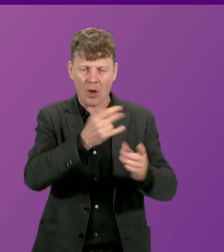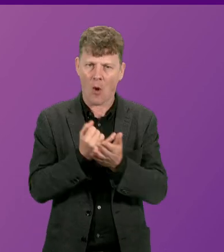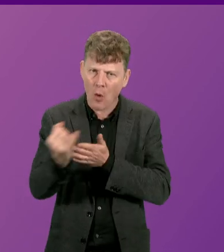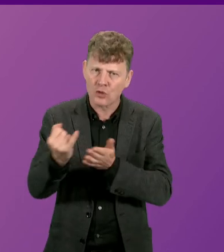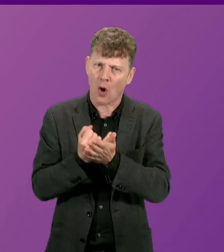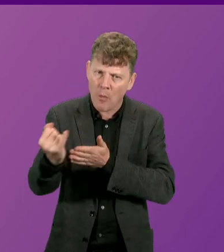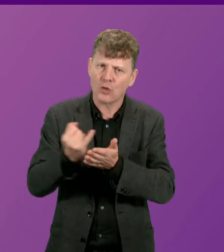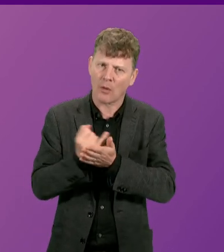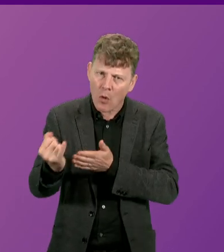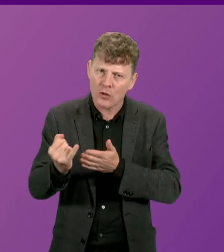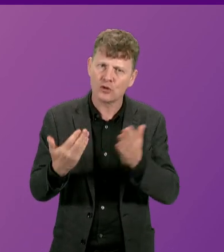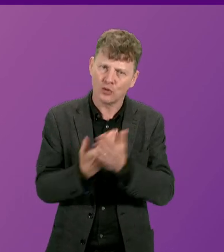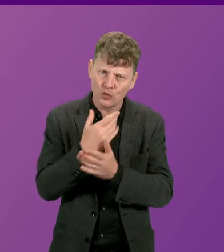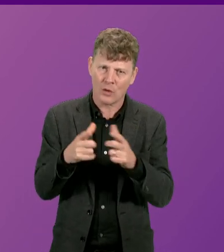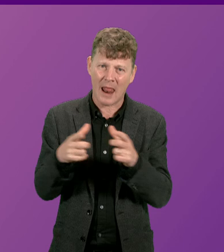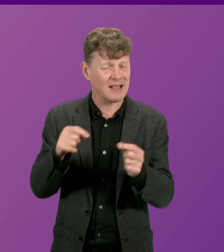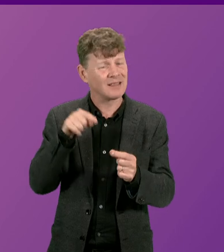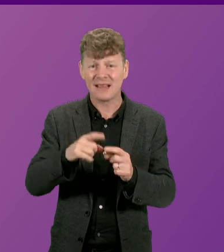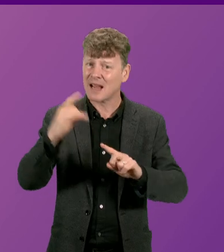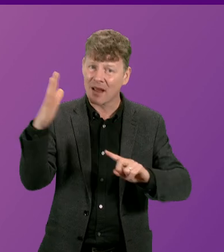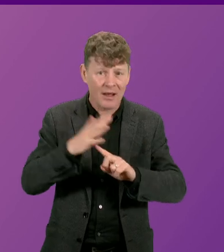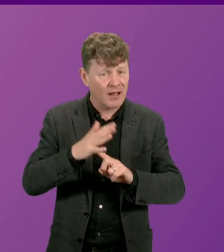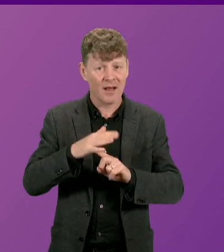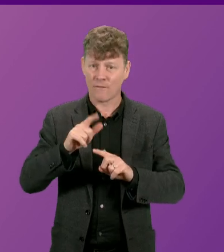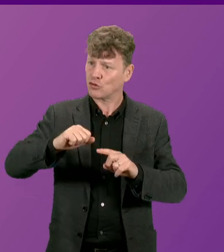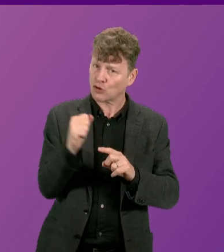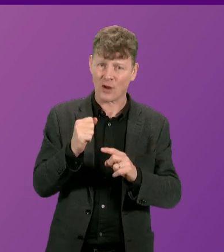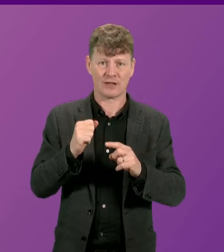new oil and gas licences, which are crucial to the Scottish energy sector?